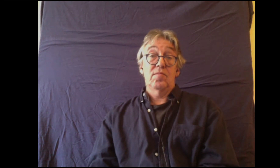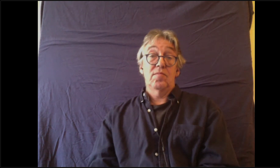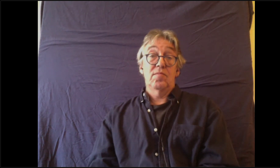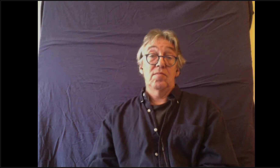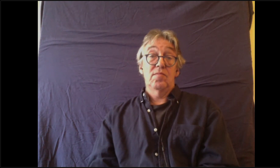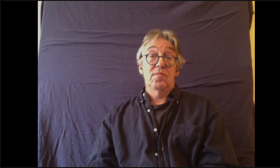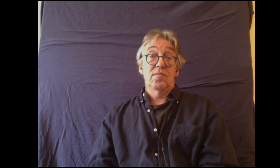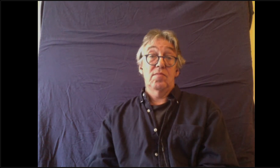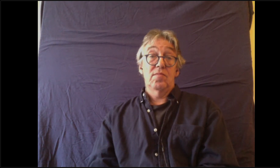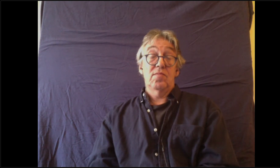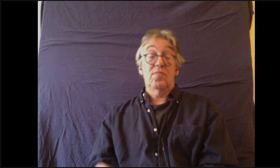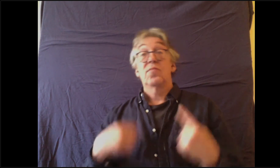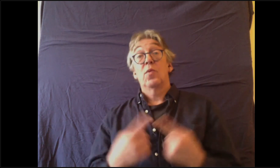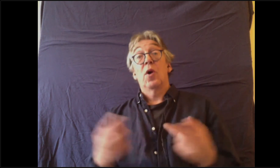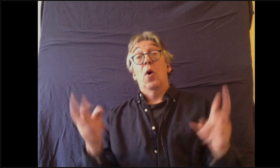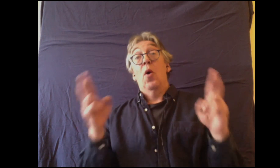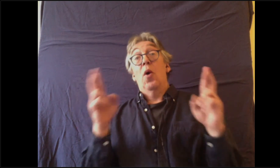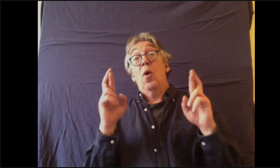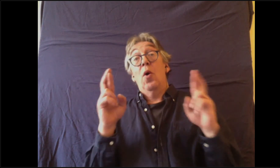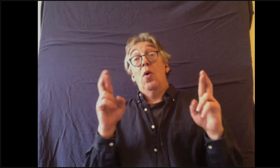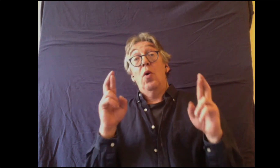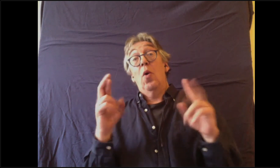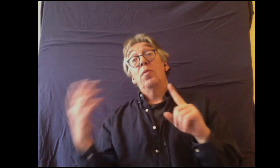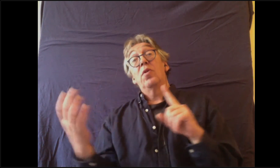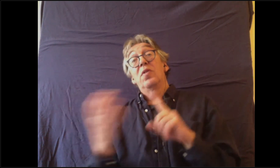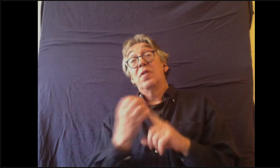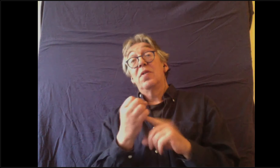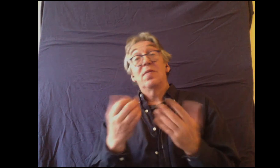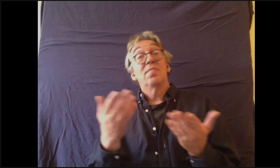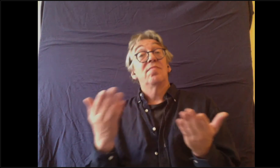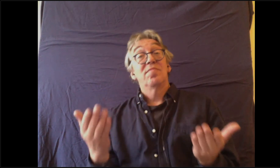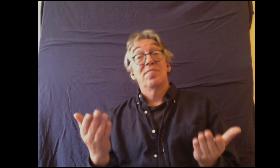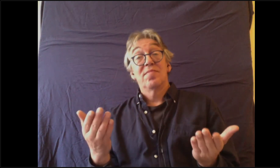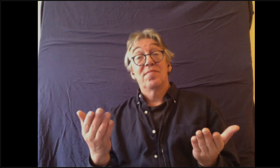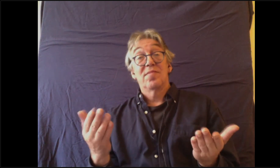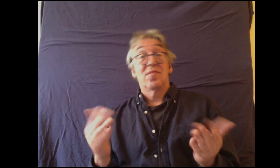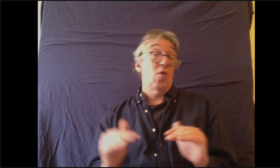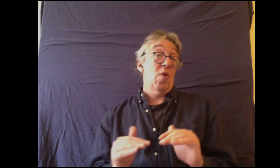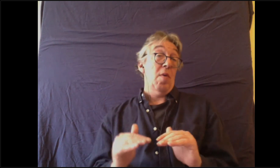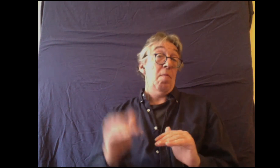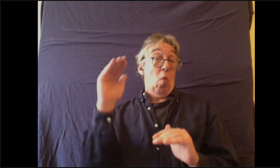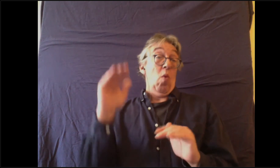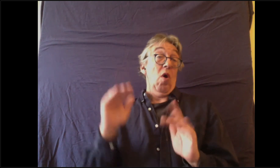What we hope to achieve with this is a larger outreach, better results,